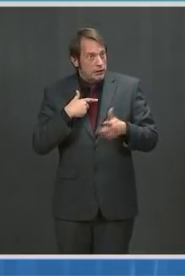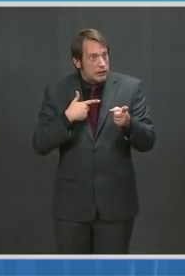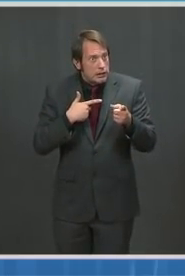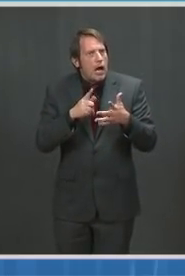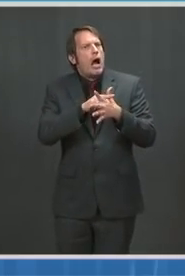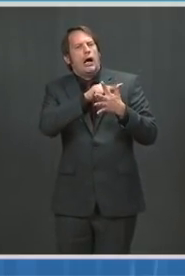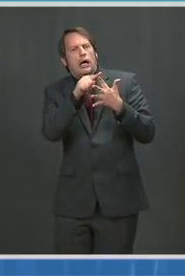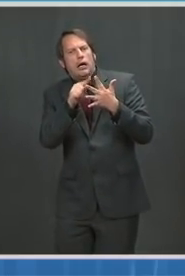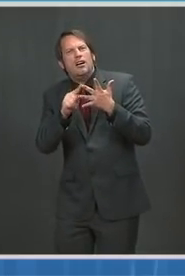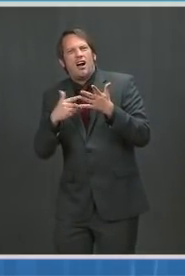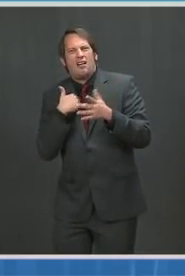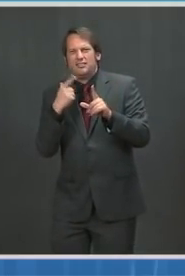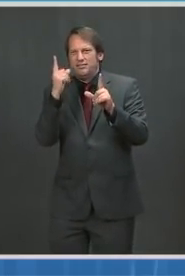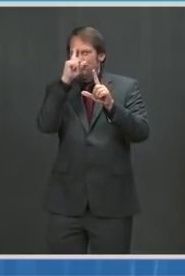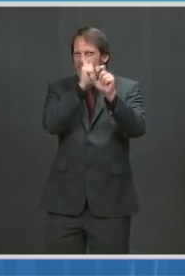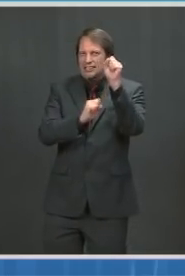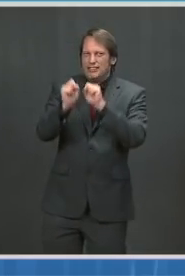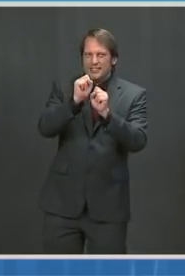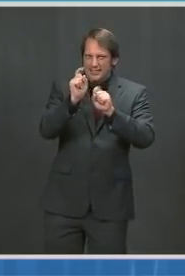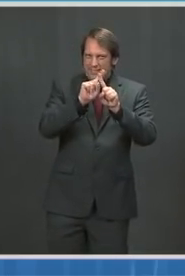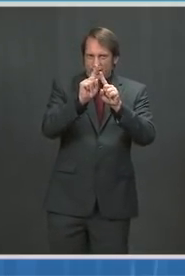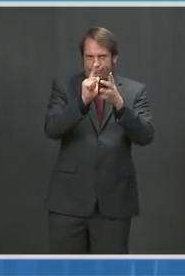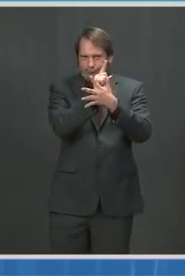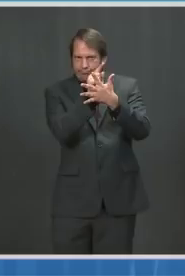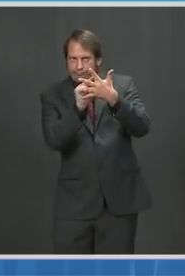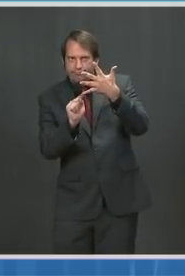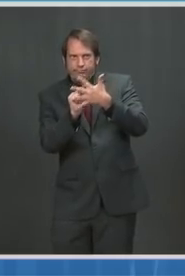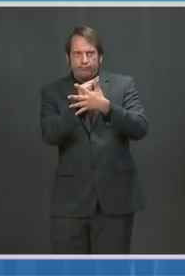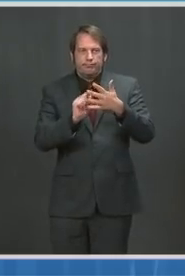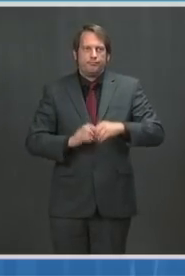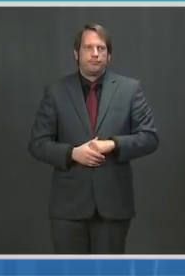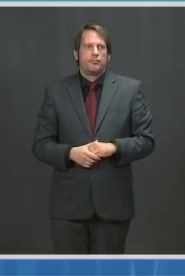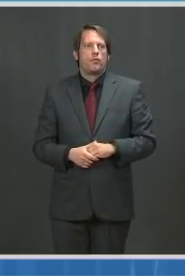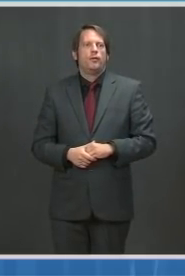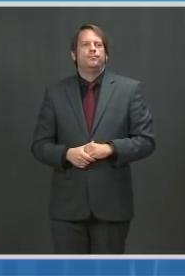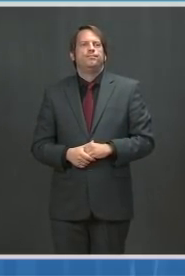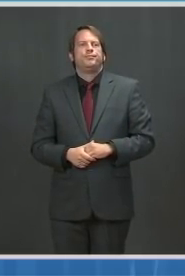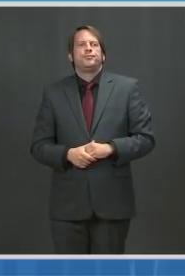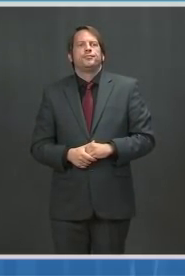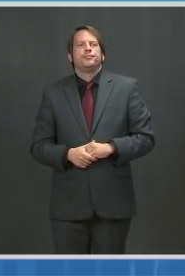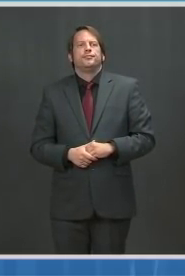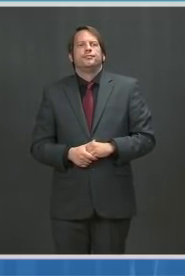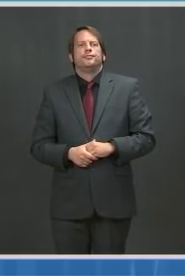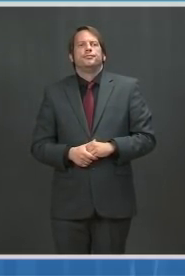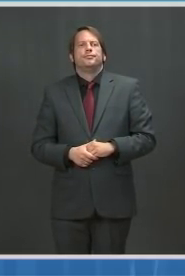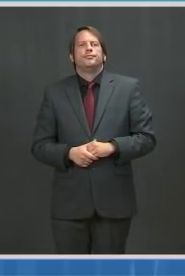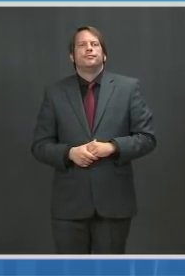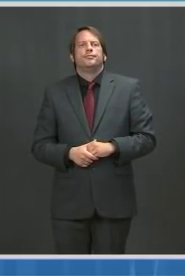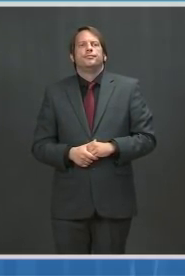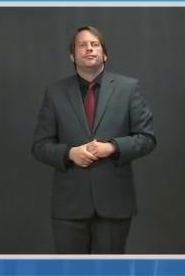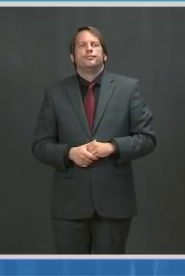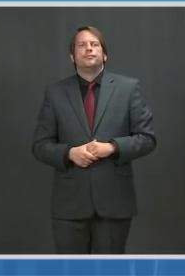including staff, personnel, therapeutics, locations, and other kinds of things --